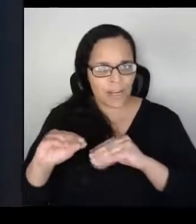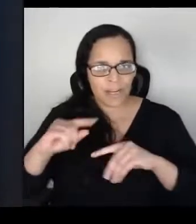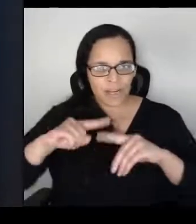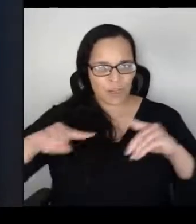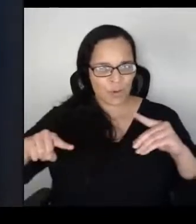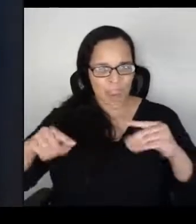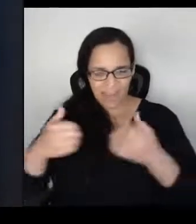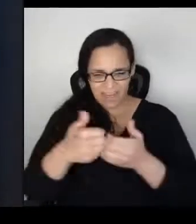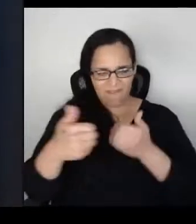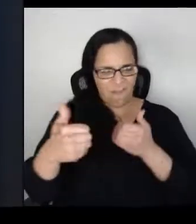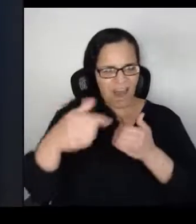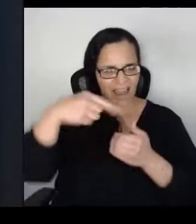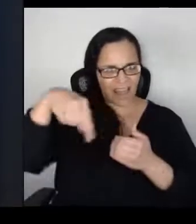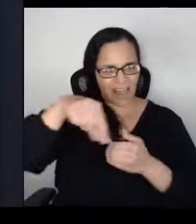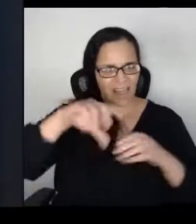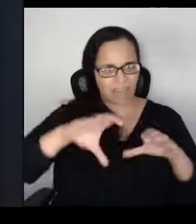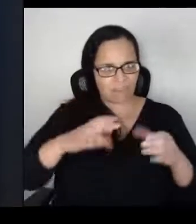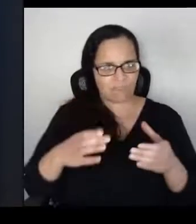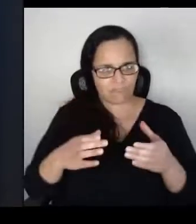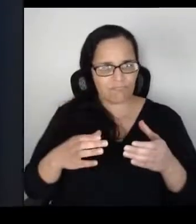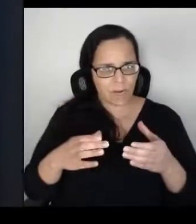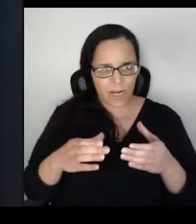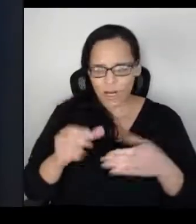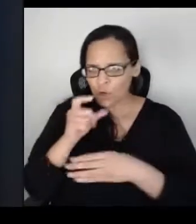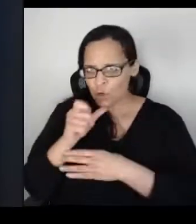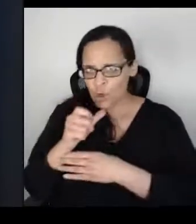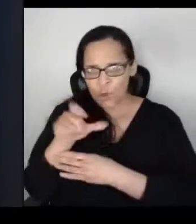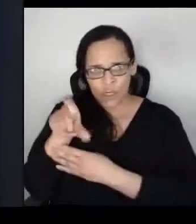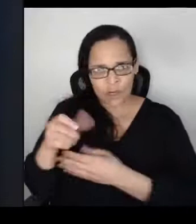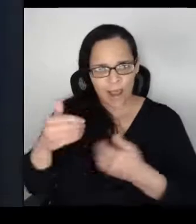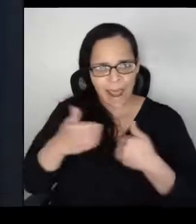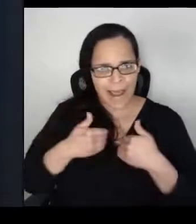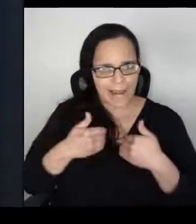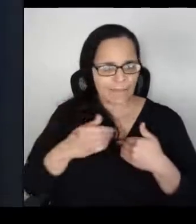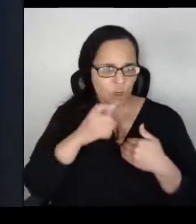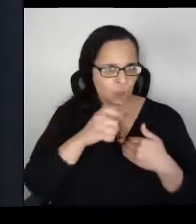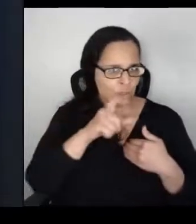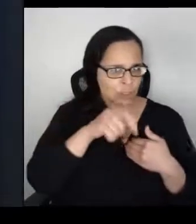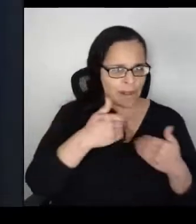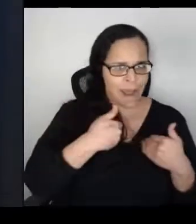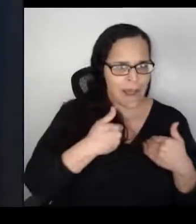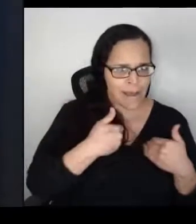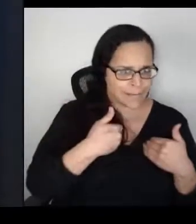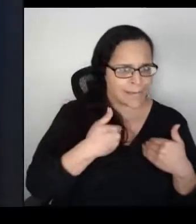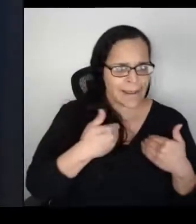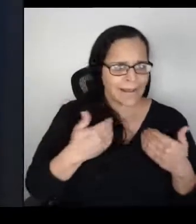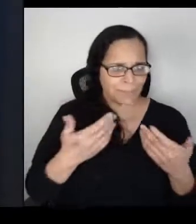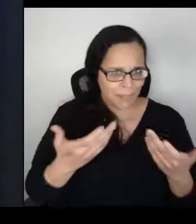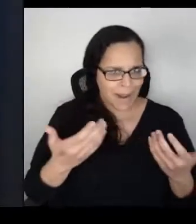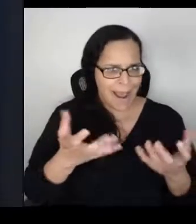we draw lines about who is deserving and who is not et cetera. Especially people who have criminal convictions tend